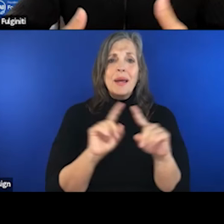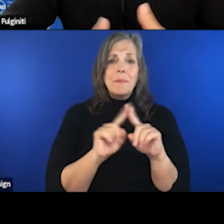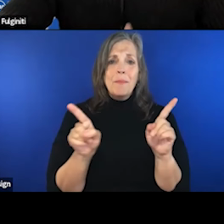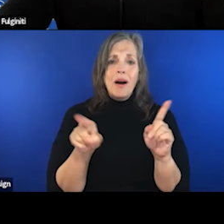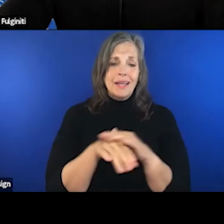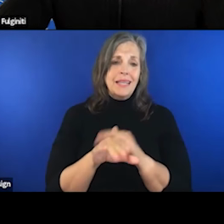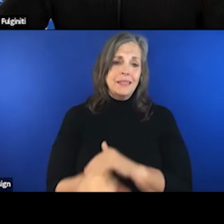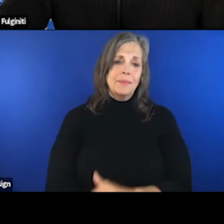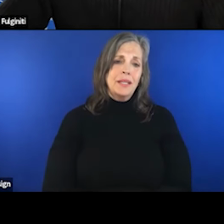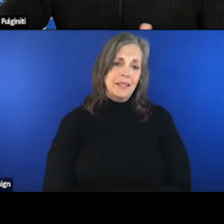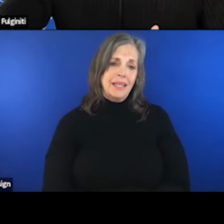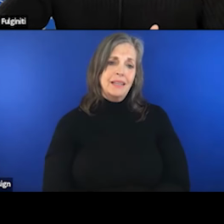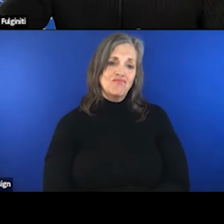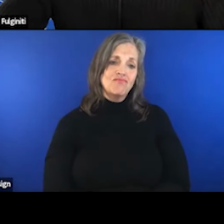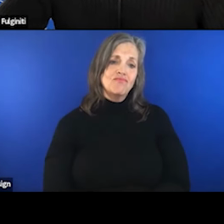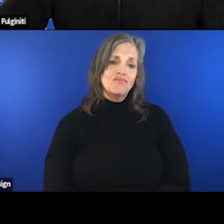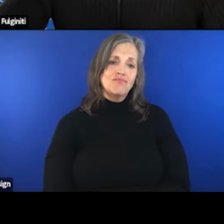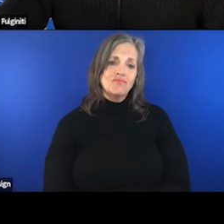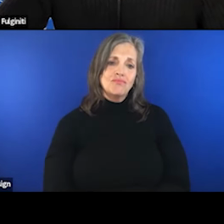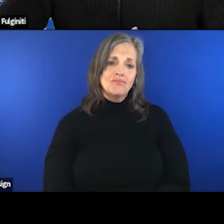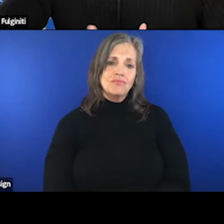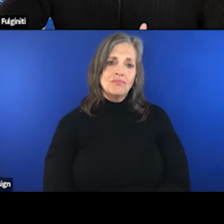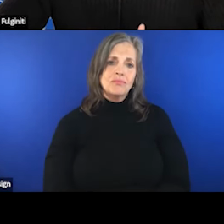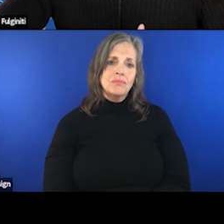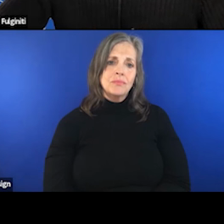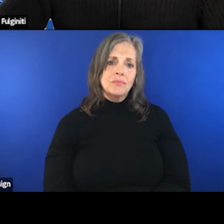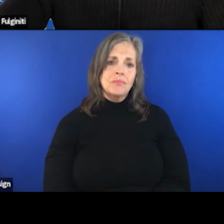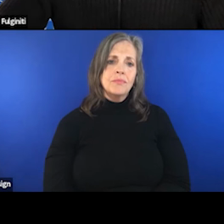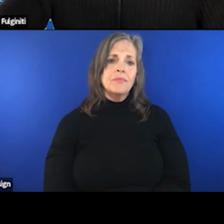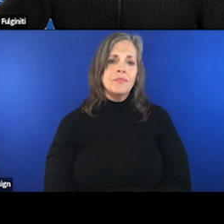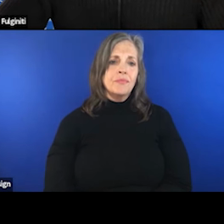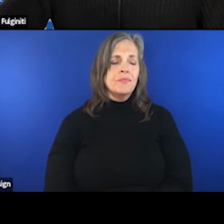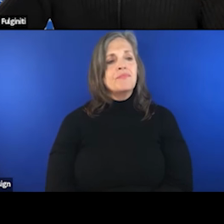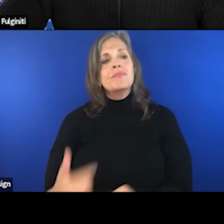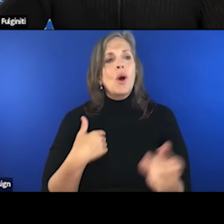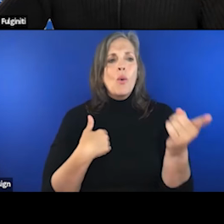want to change that narrative why is it not on the list it's a totally valuable skill for you exers